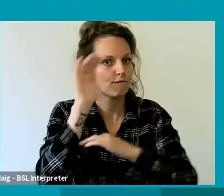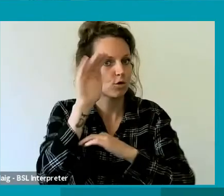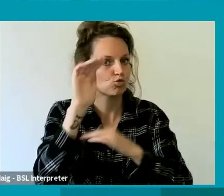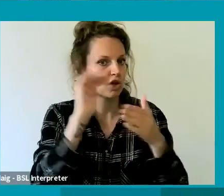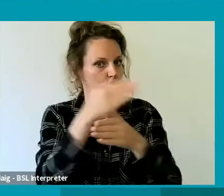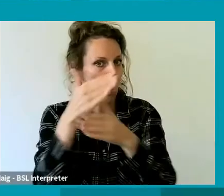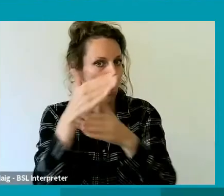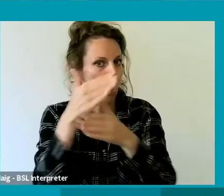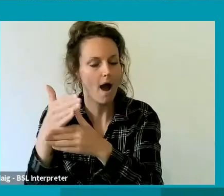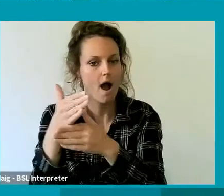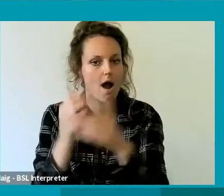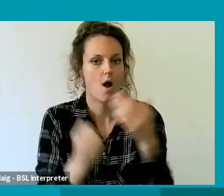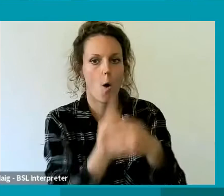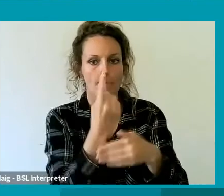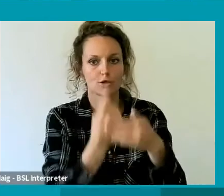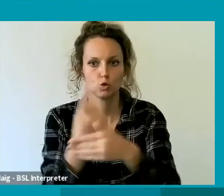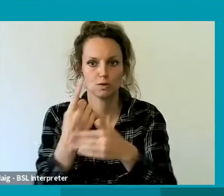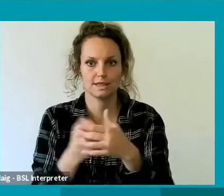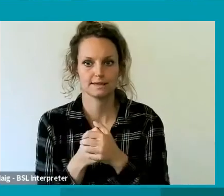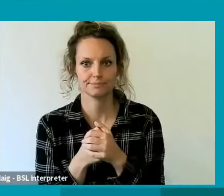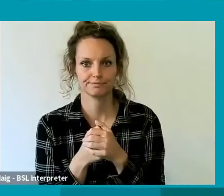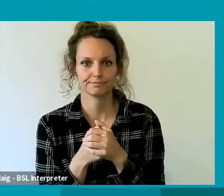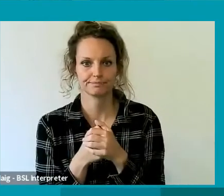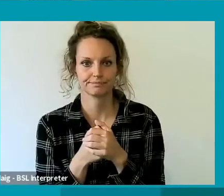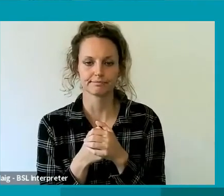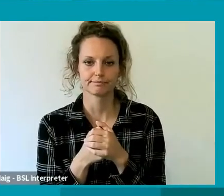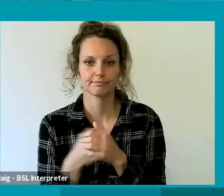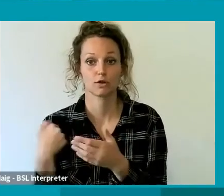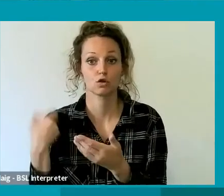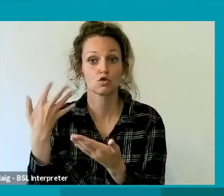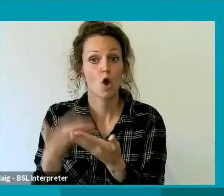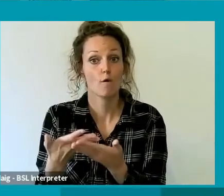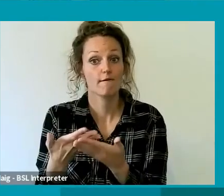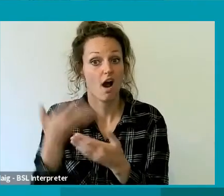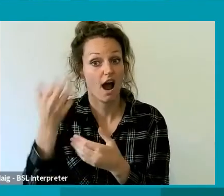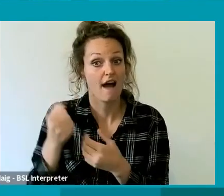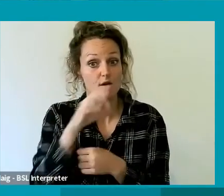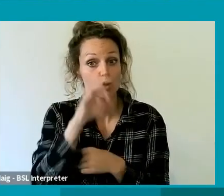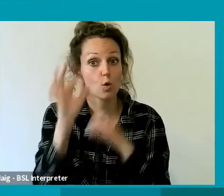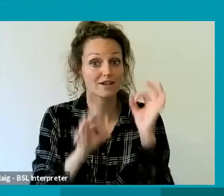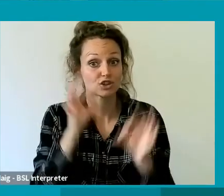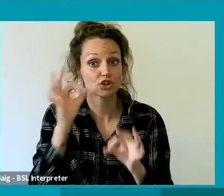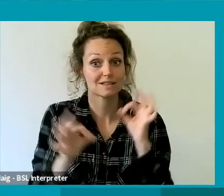What's any questions? What's everyone's thoughts so far Toby still a few people talking